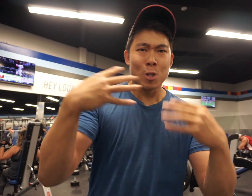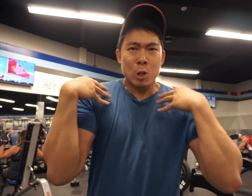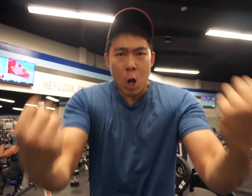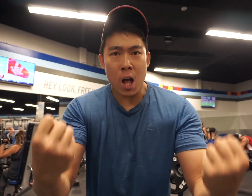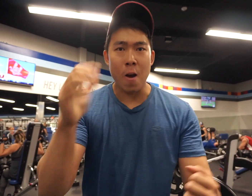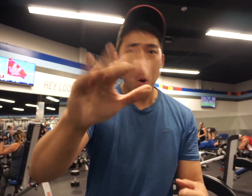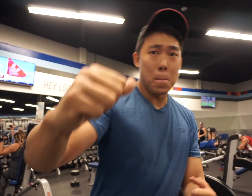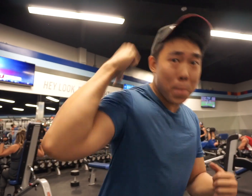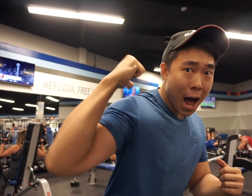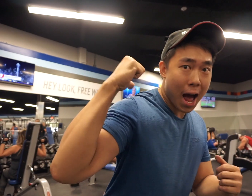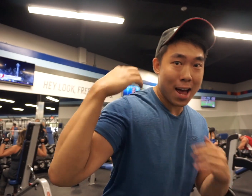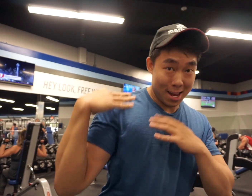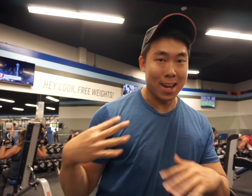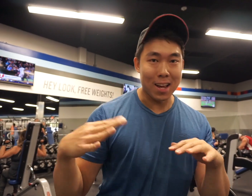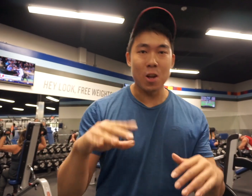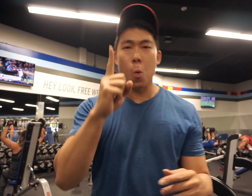So you want to get stronger with your back?